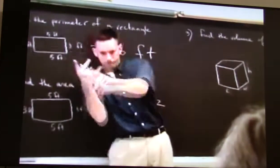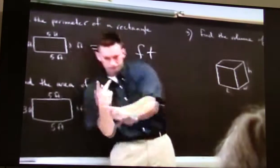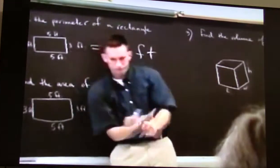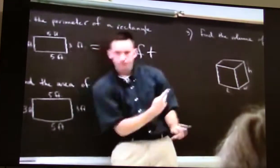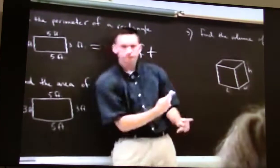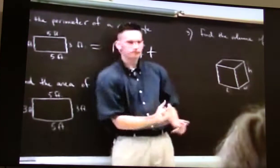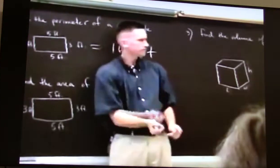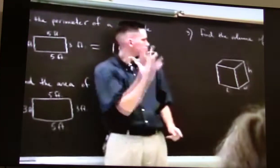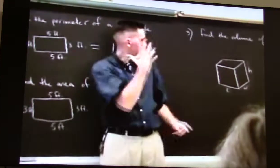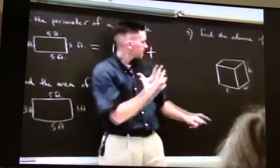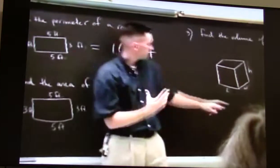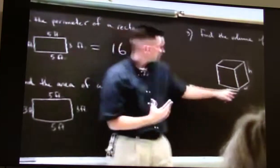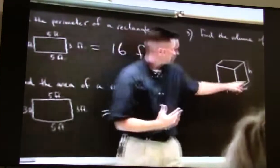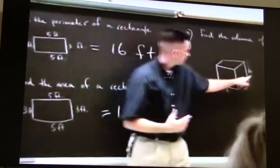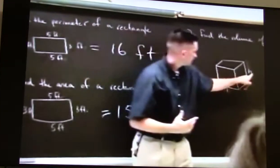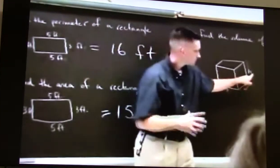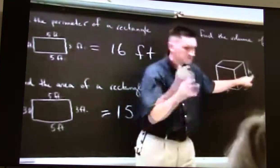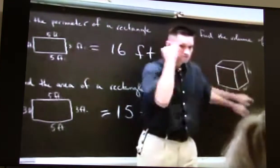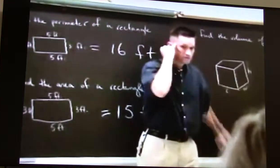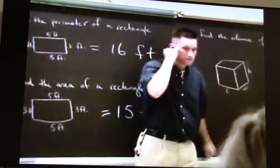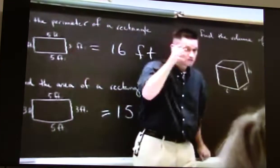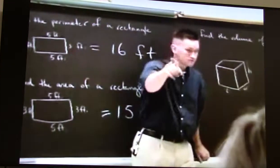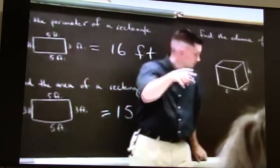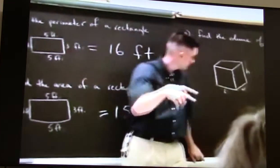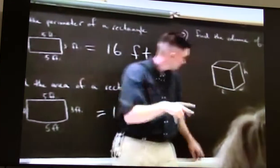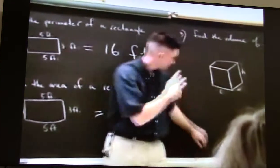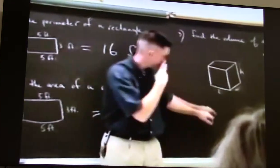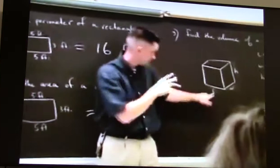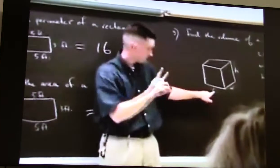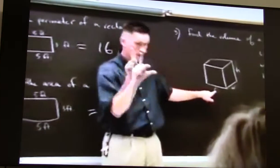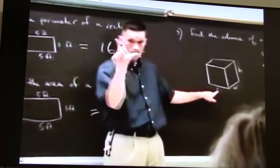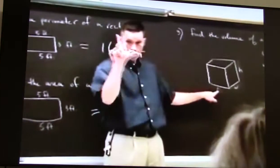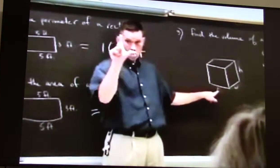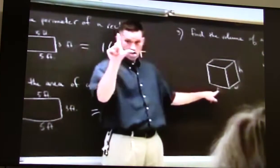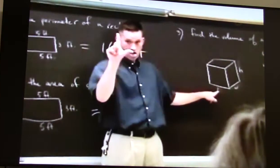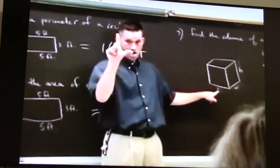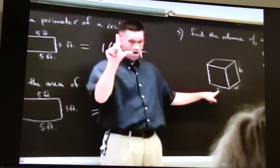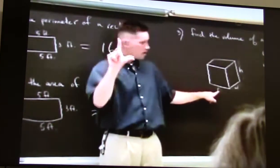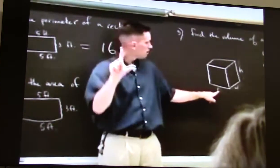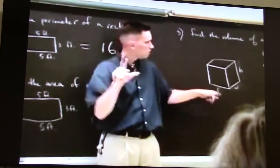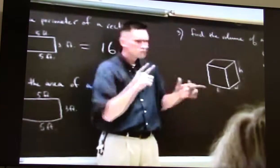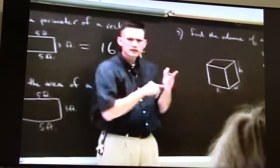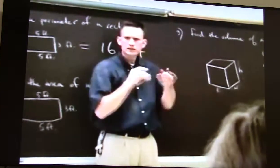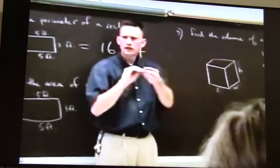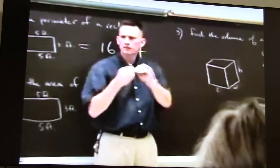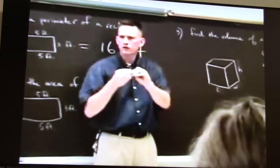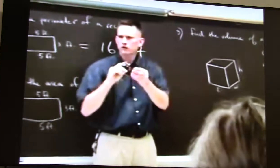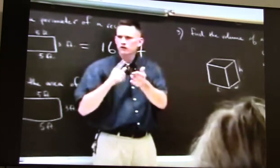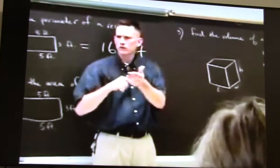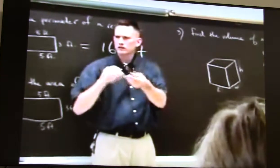Remember you take all three length times width times height and multiply those together.